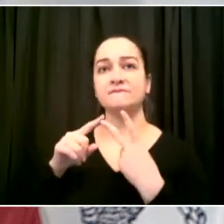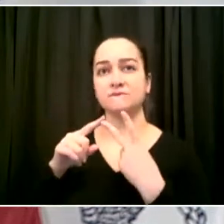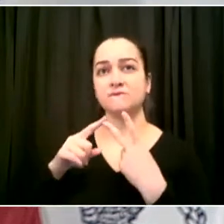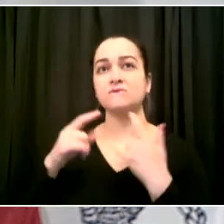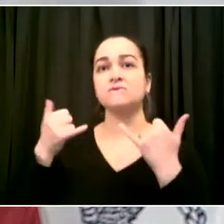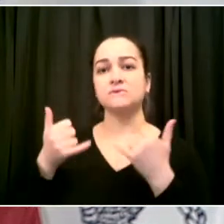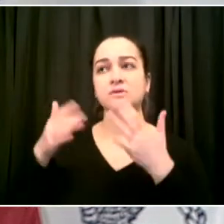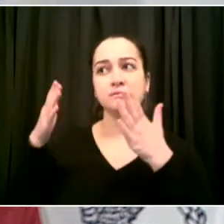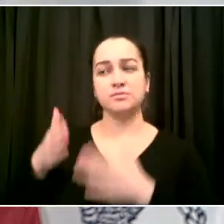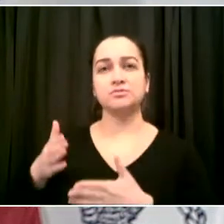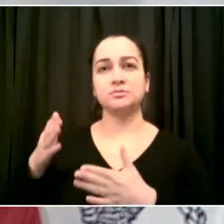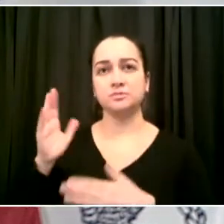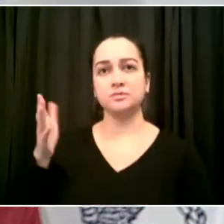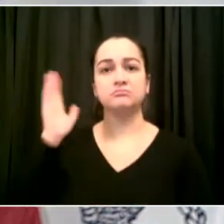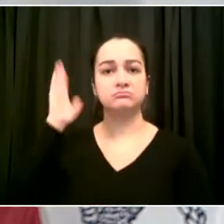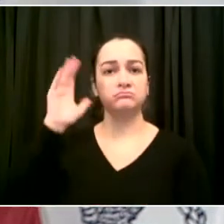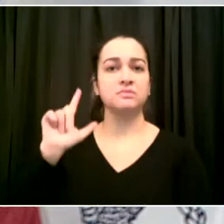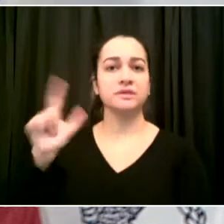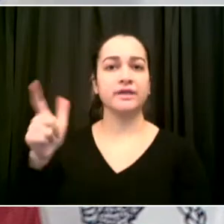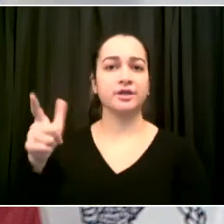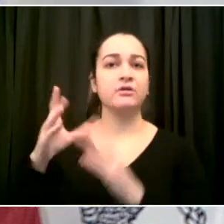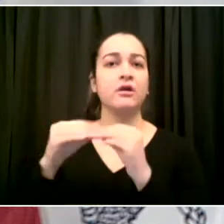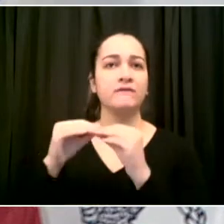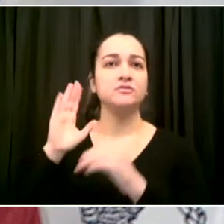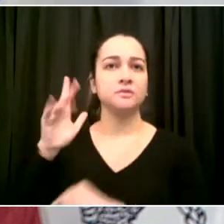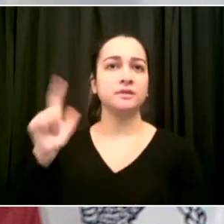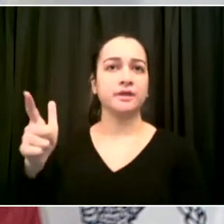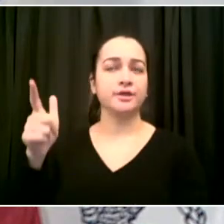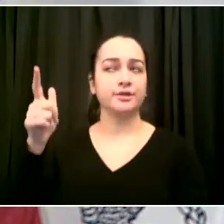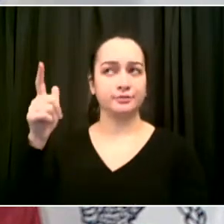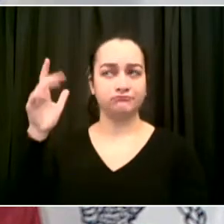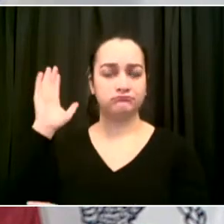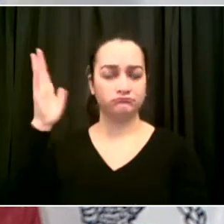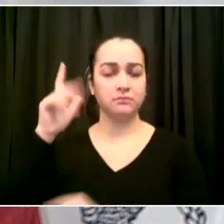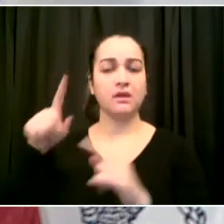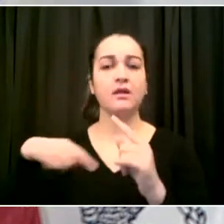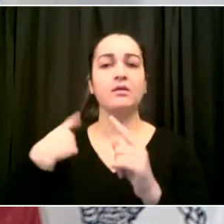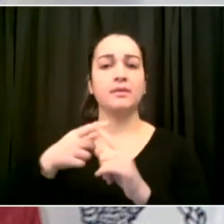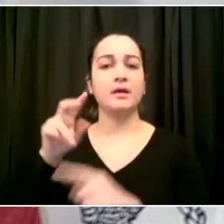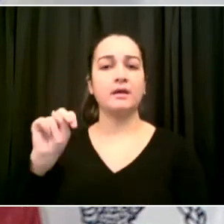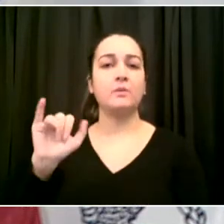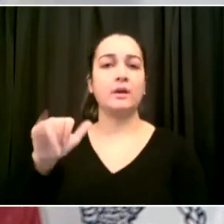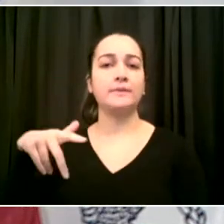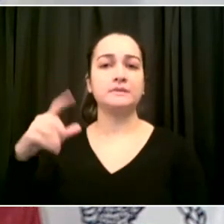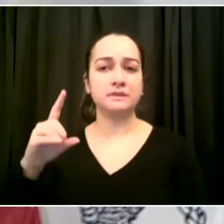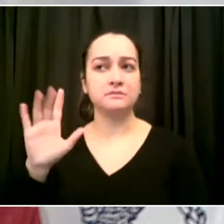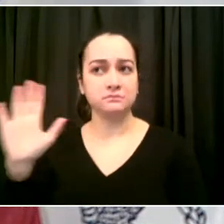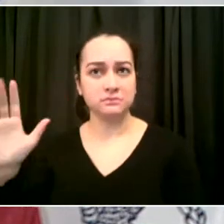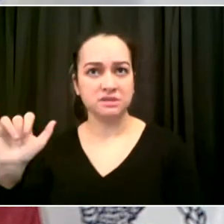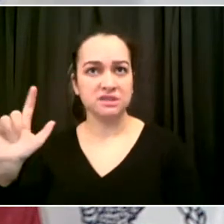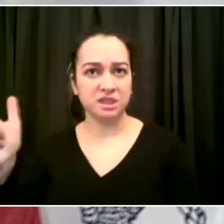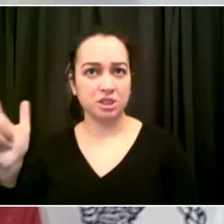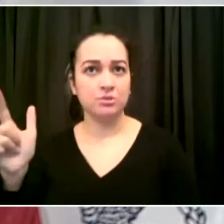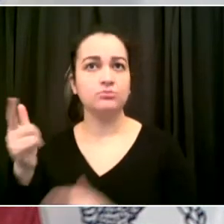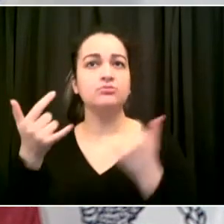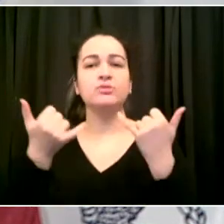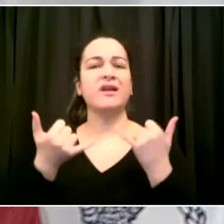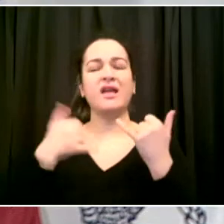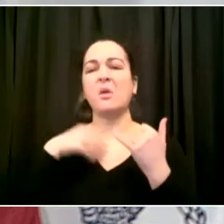WILL BE SPEAKING ABOUT THE IMPORTANT DDEEVLOPMENTS IIN THE NYPD. SOME NOT GOING